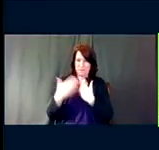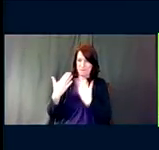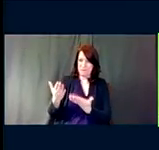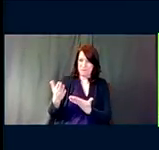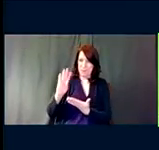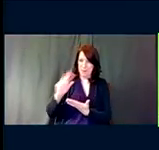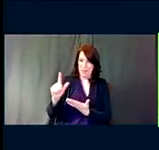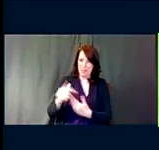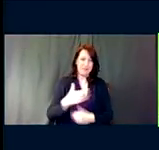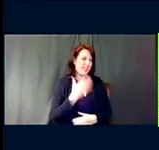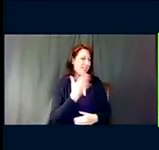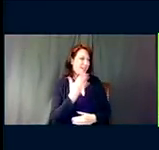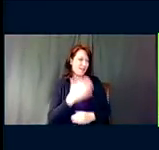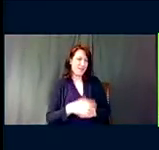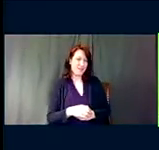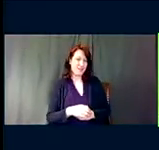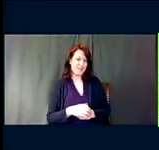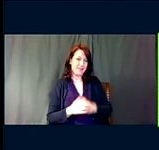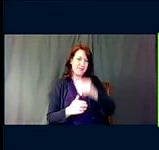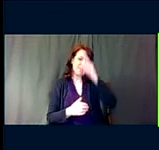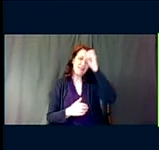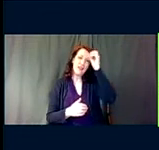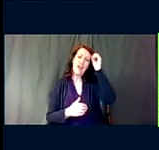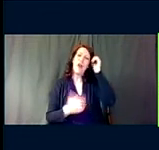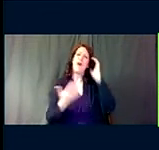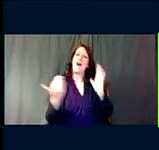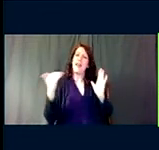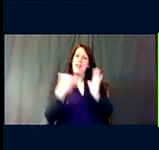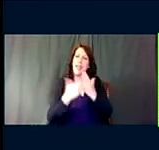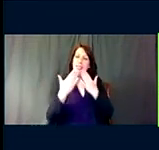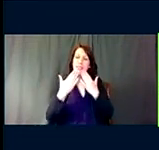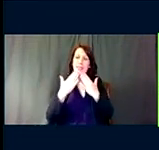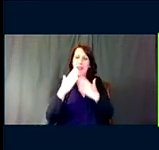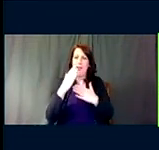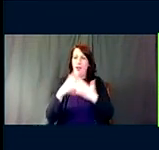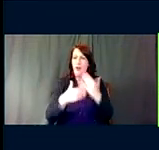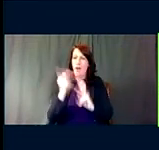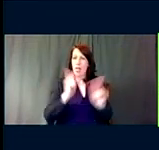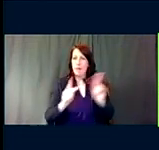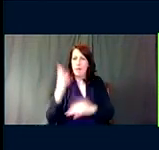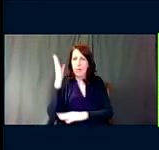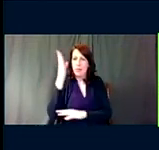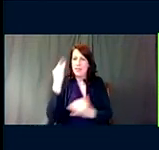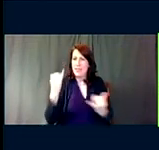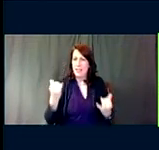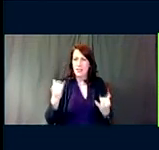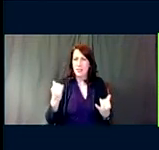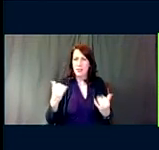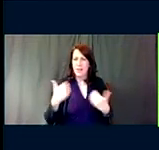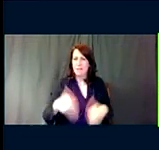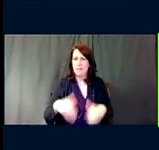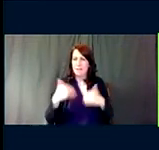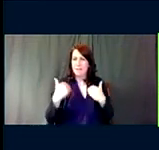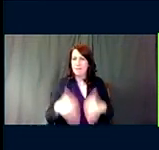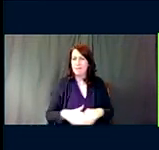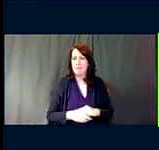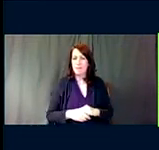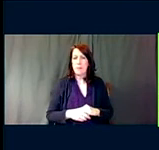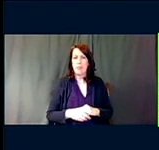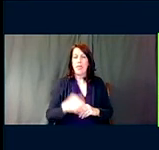BILL, IT'S ALL YOURS. THANK YOU, CHRISTINE. LET ME AGAIN THANK RICK AND NANCY AND ESTHER FOR THEIR